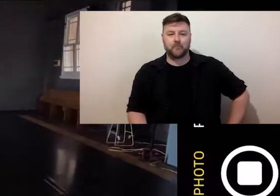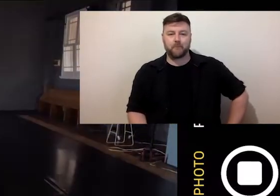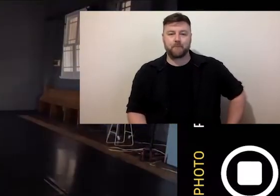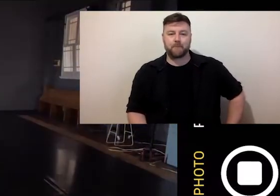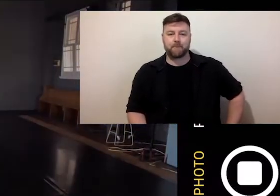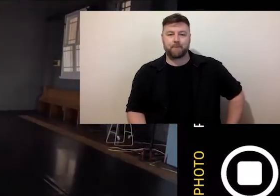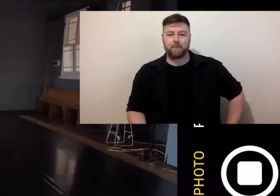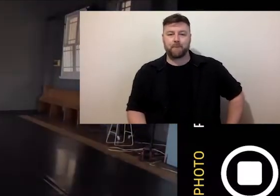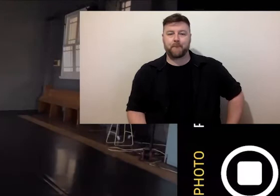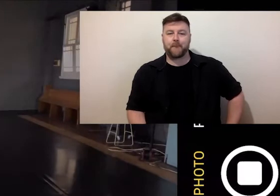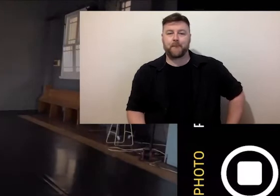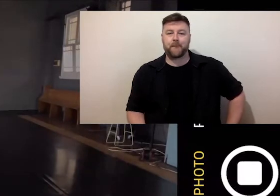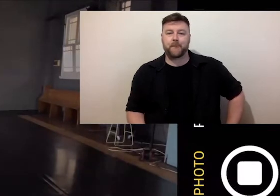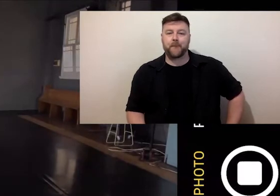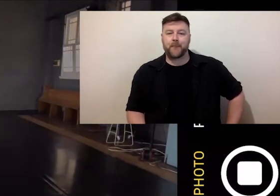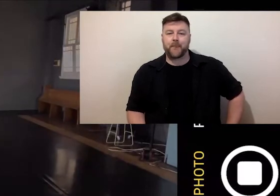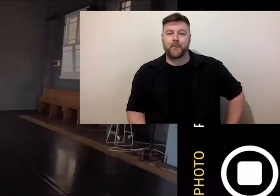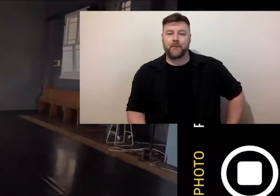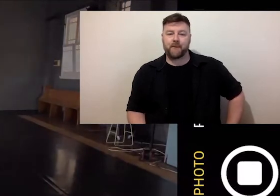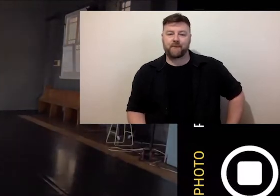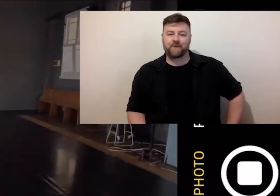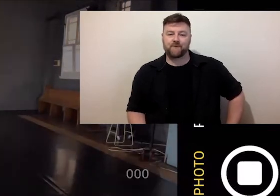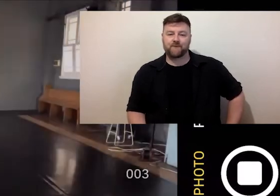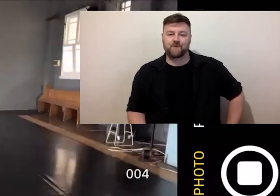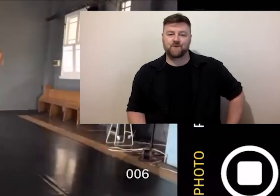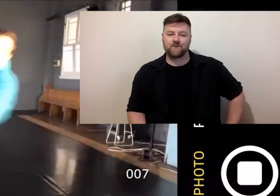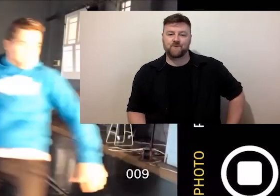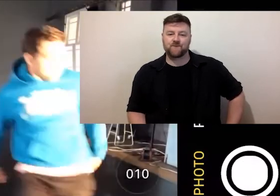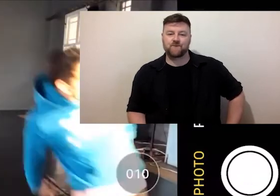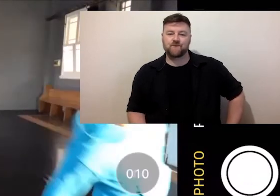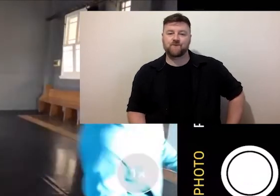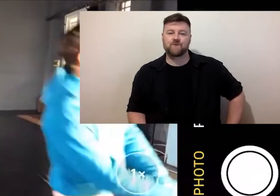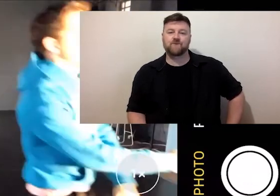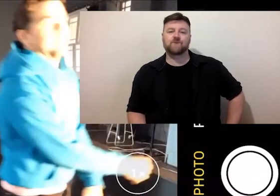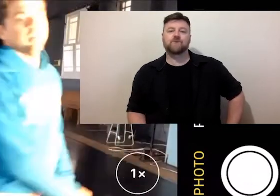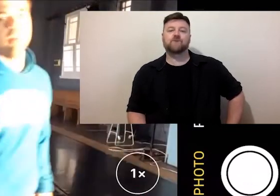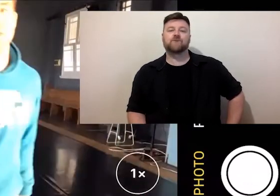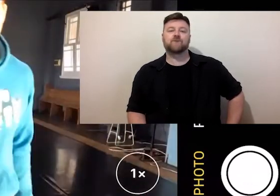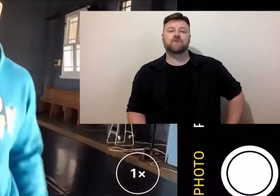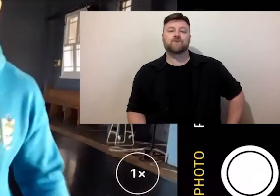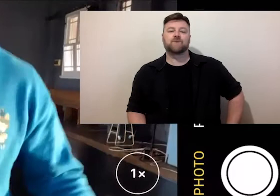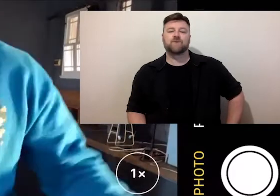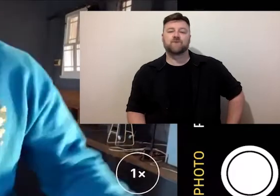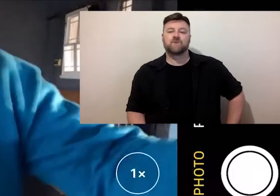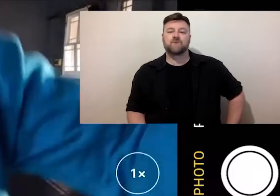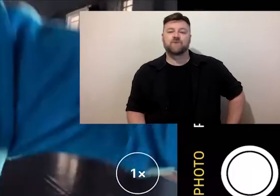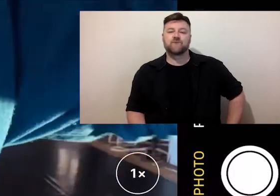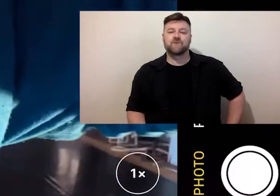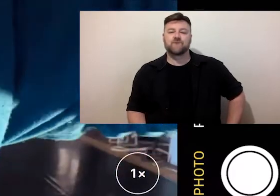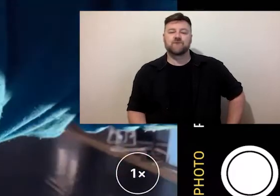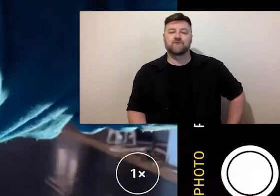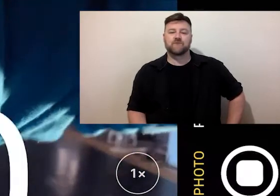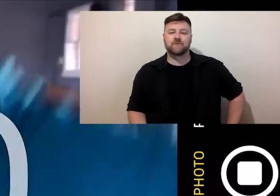... ... ... ... A few times...